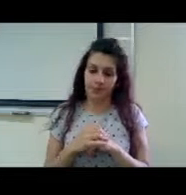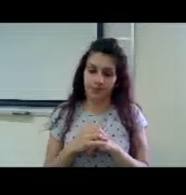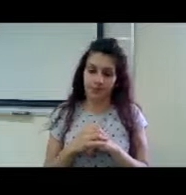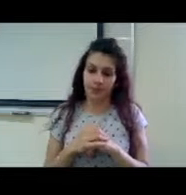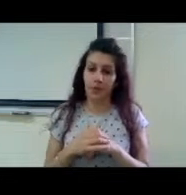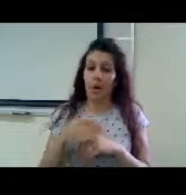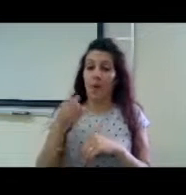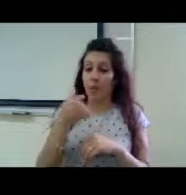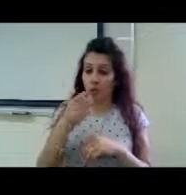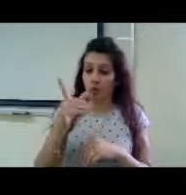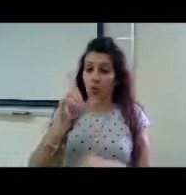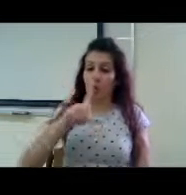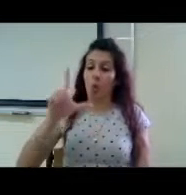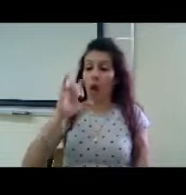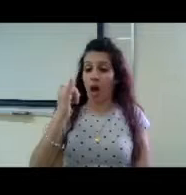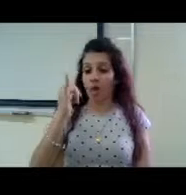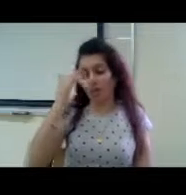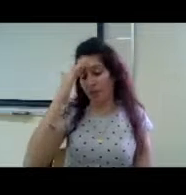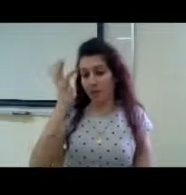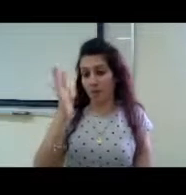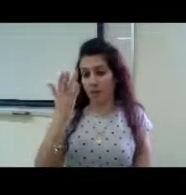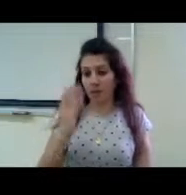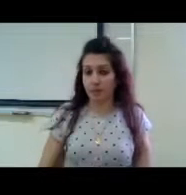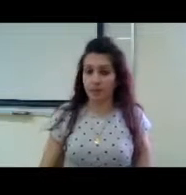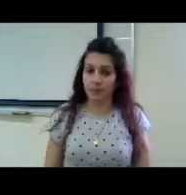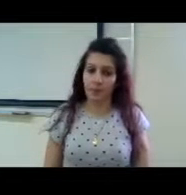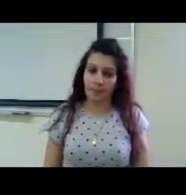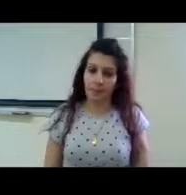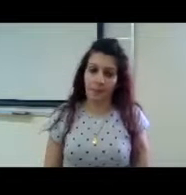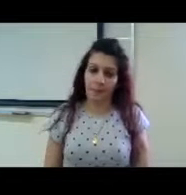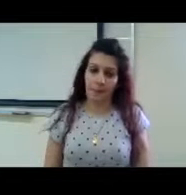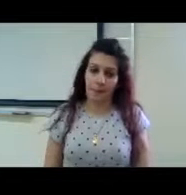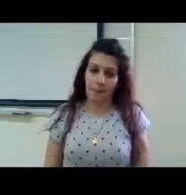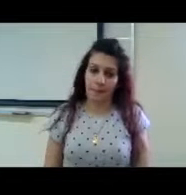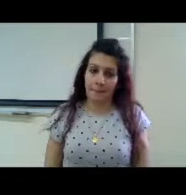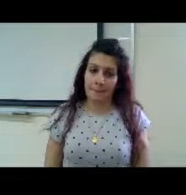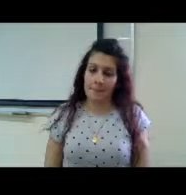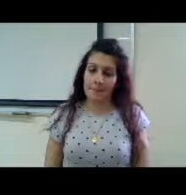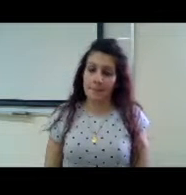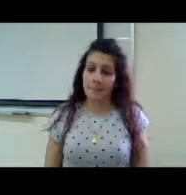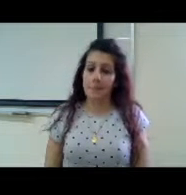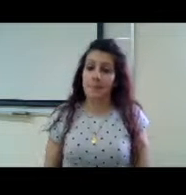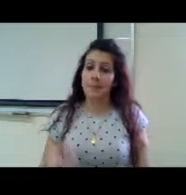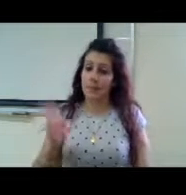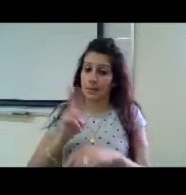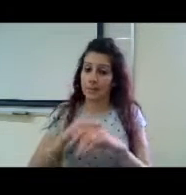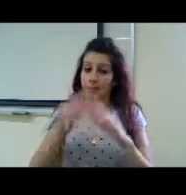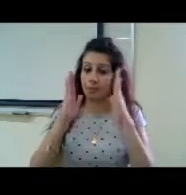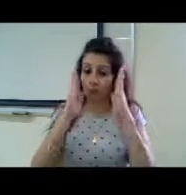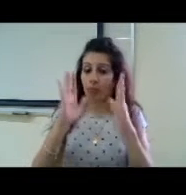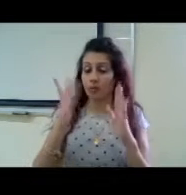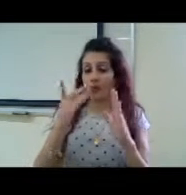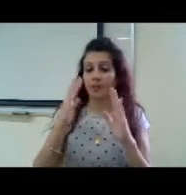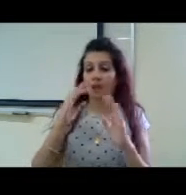what might be usable and before one goes through process of either downloading it from the internet or importing the